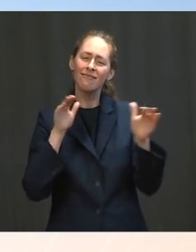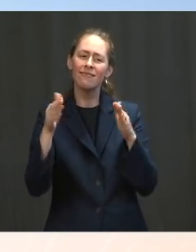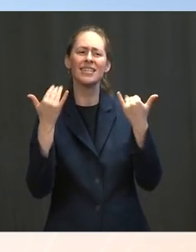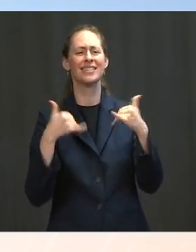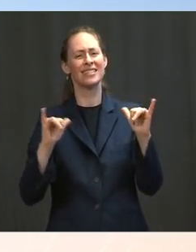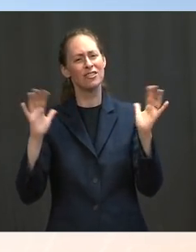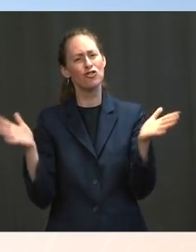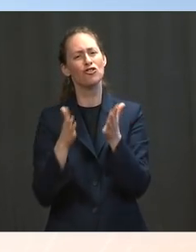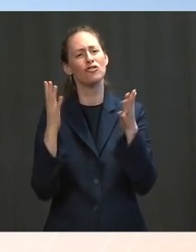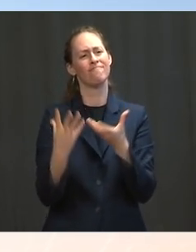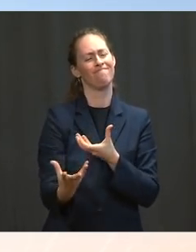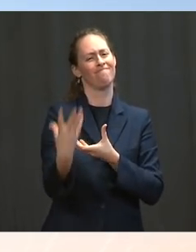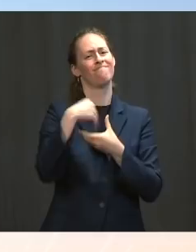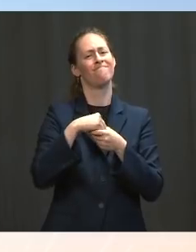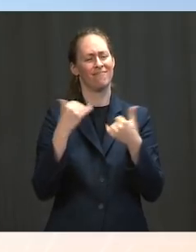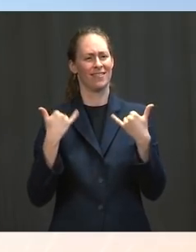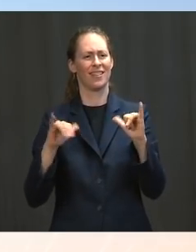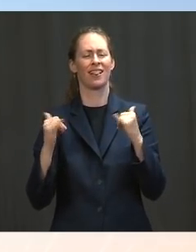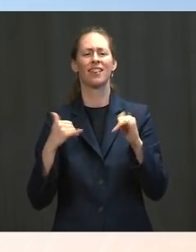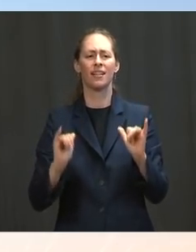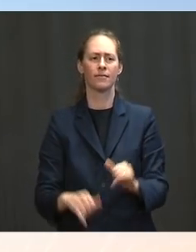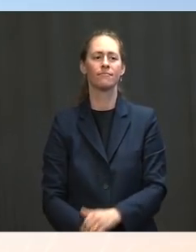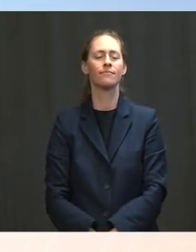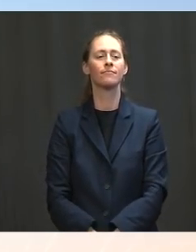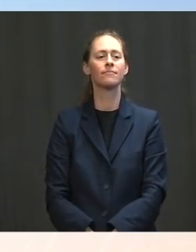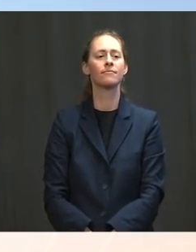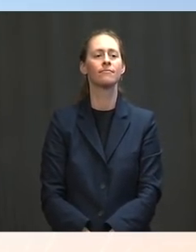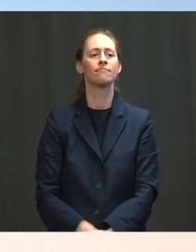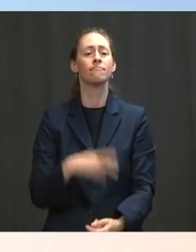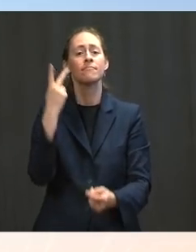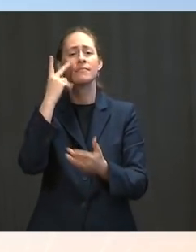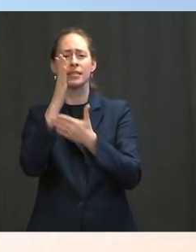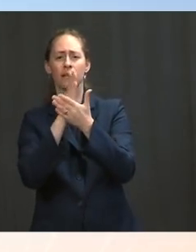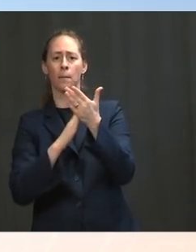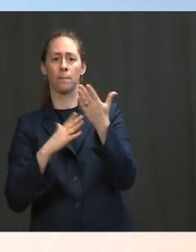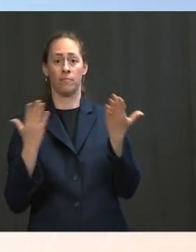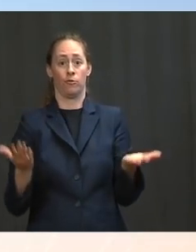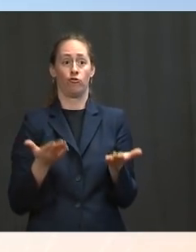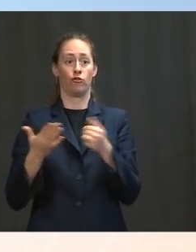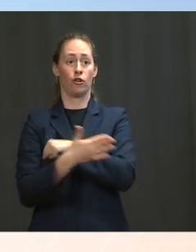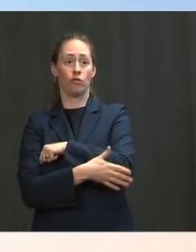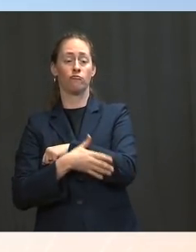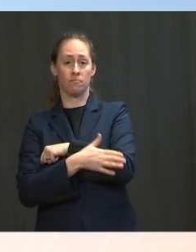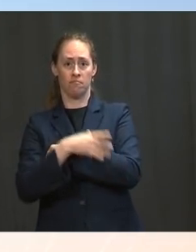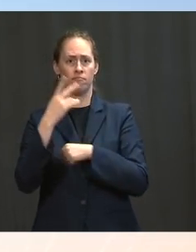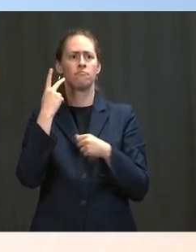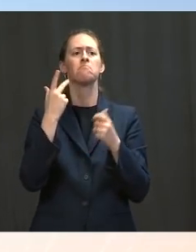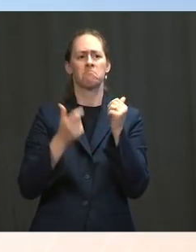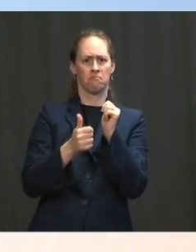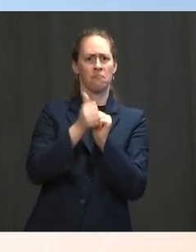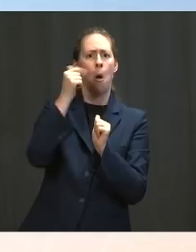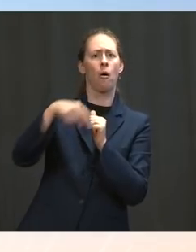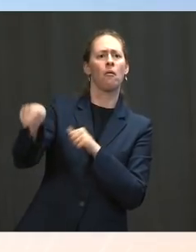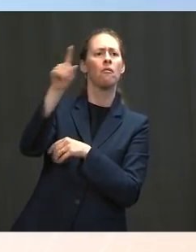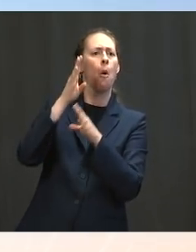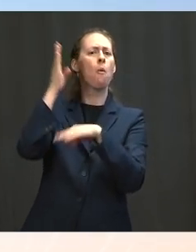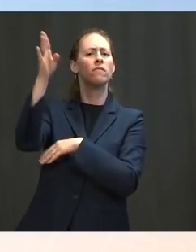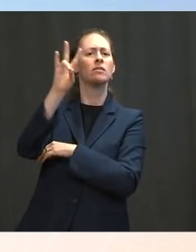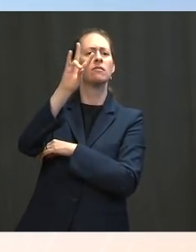even as we're seeing rates in parts of the country that are over 70 percent -- even some places over 80 percent. There's still more work to be done.